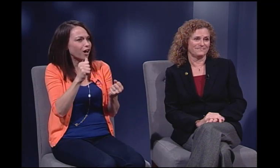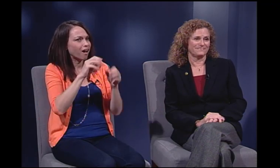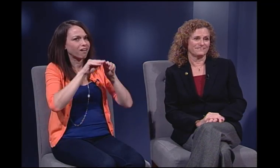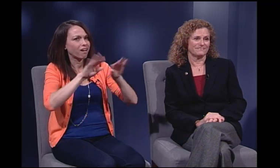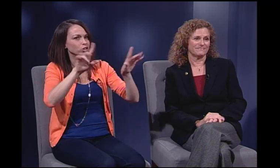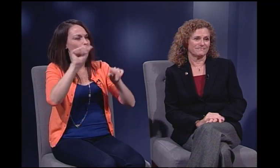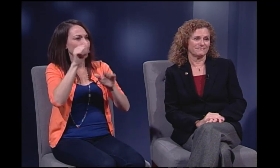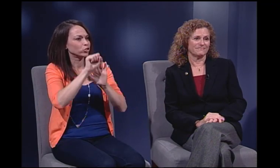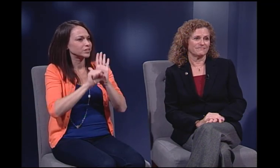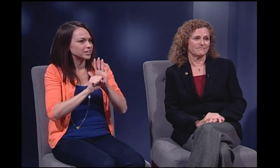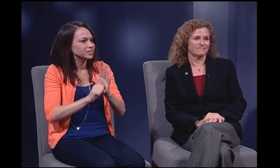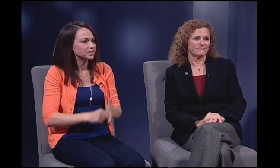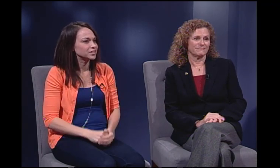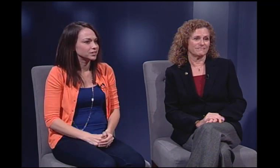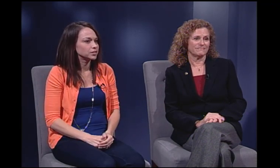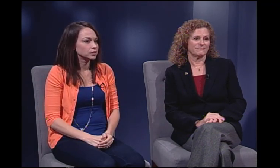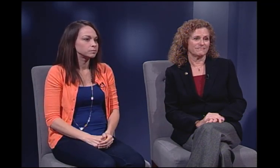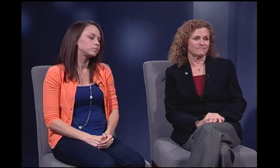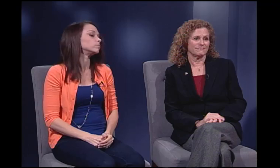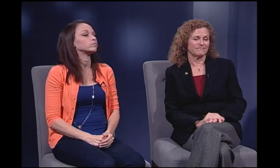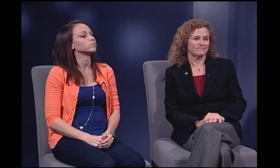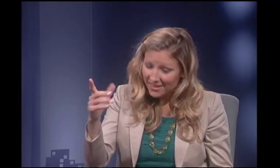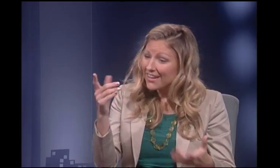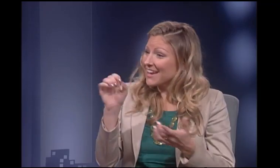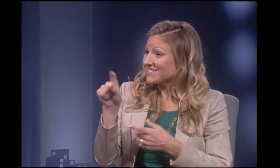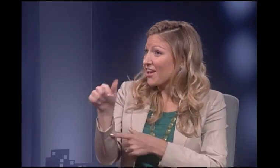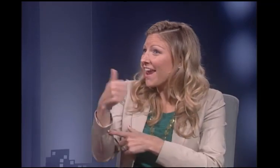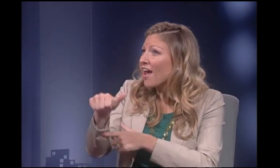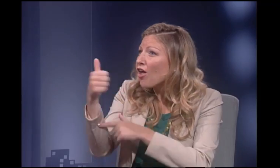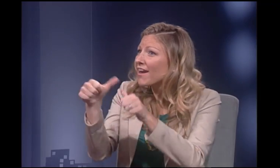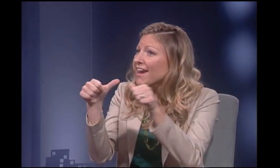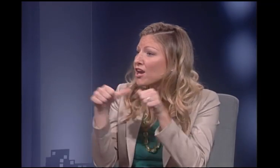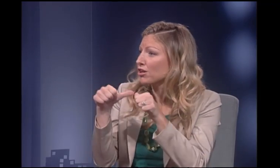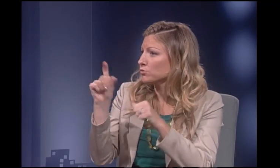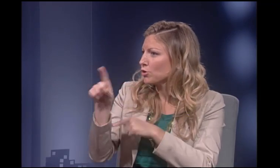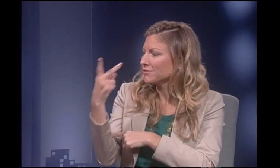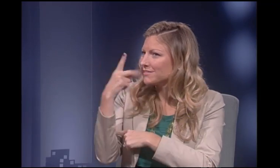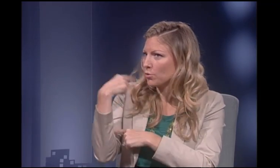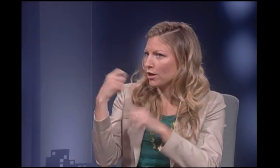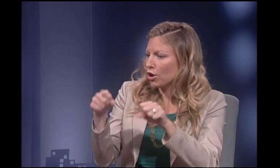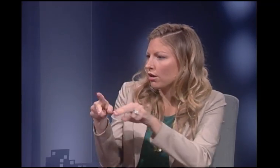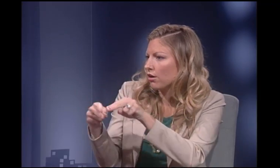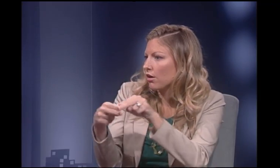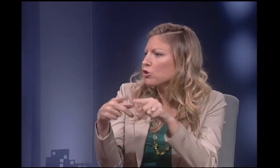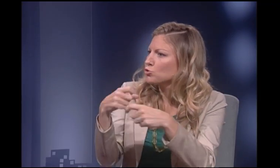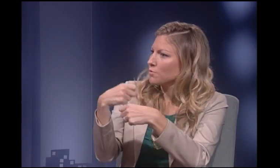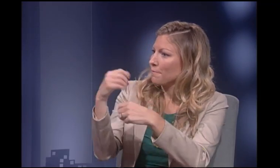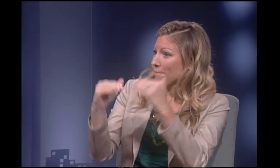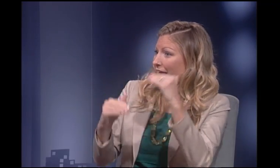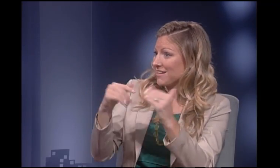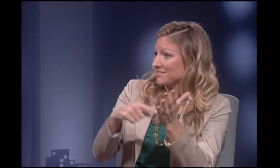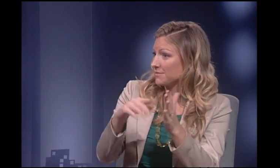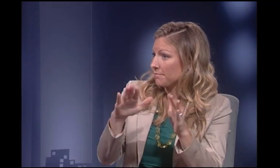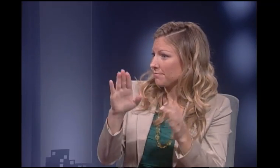Is there any other area that you see where we could make cuts